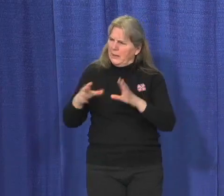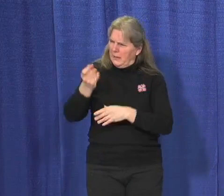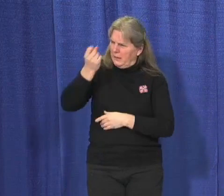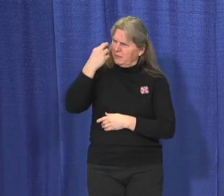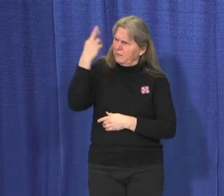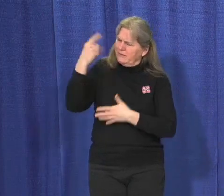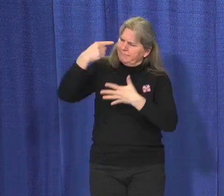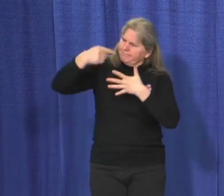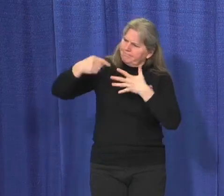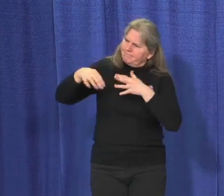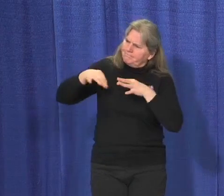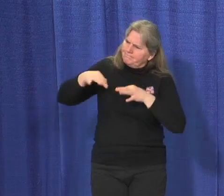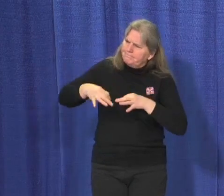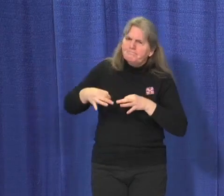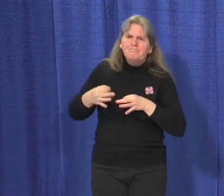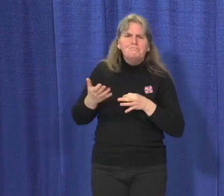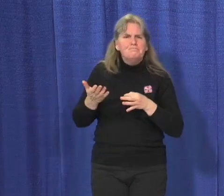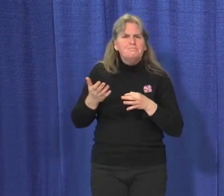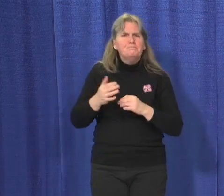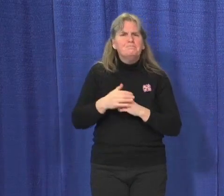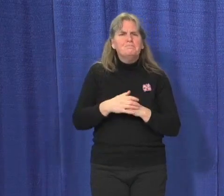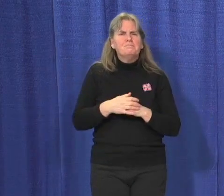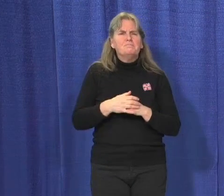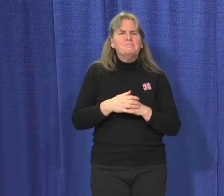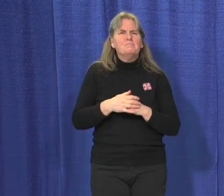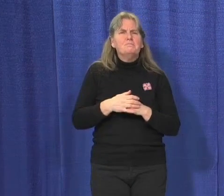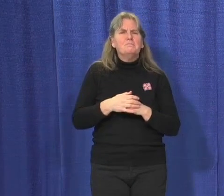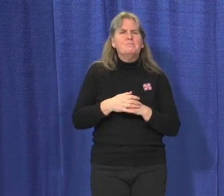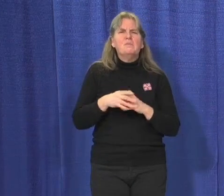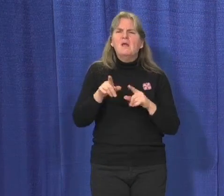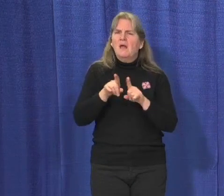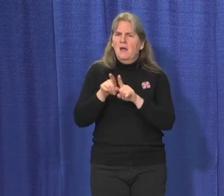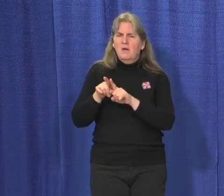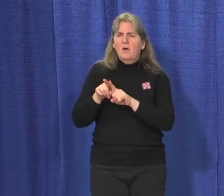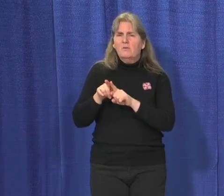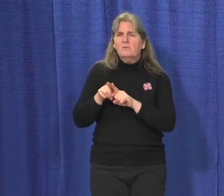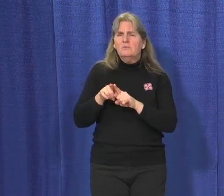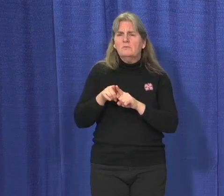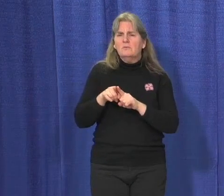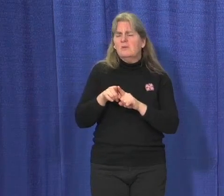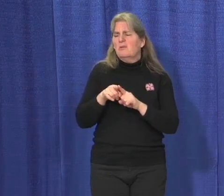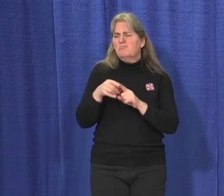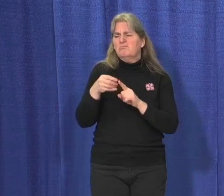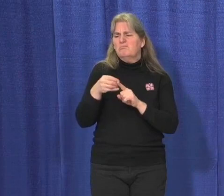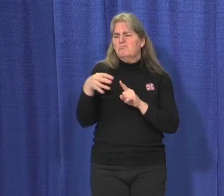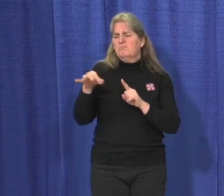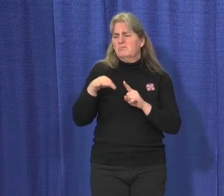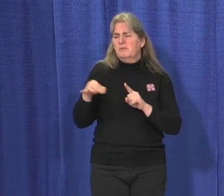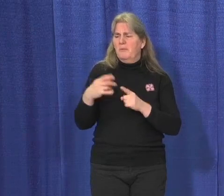understand the reasons and to be able to give people the